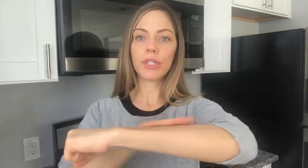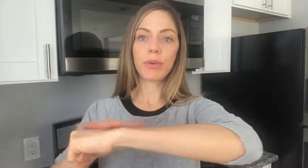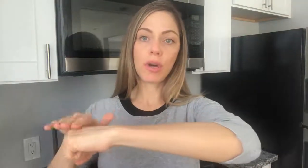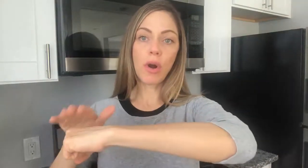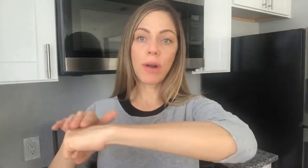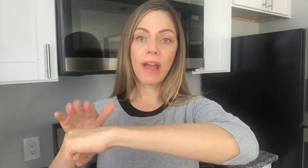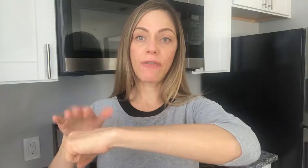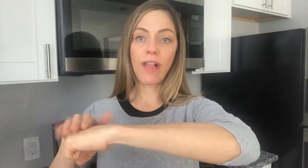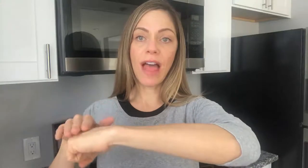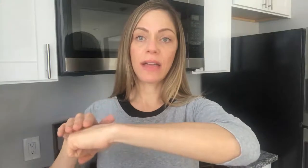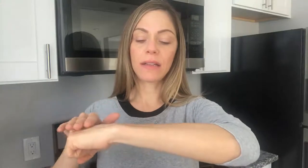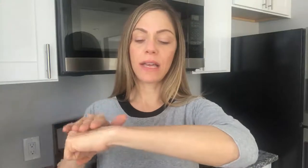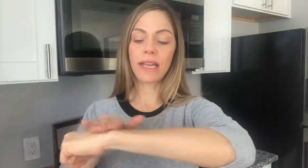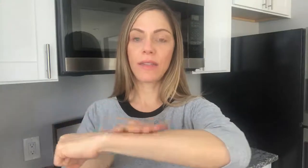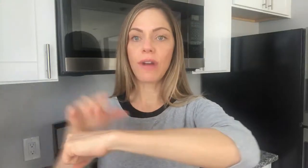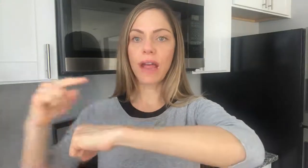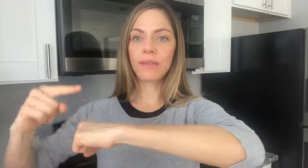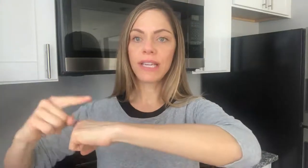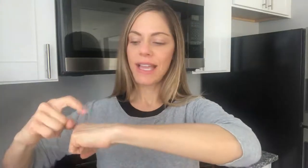you just put your arm out flat like the ground